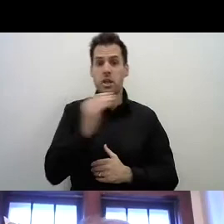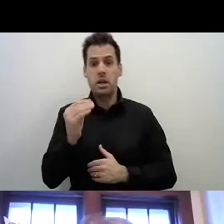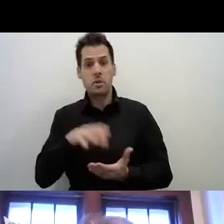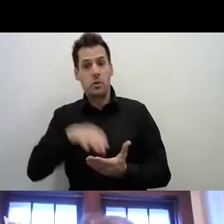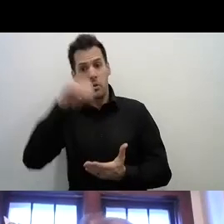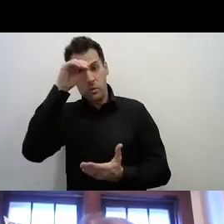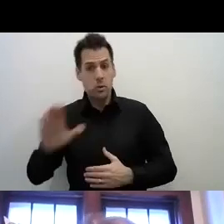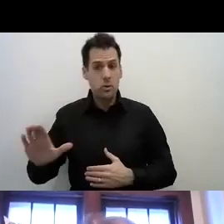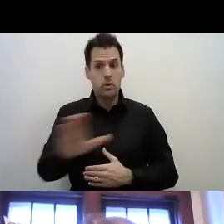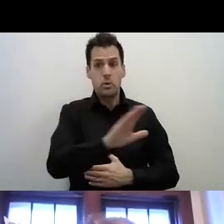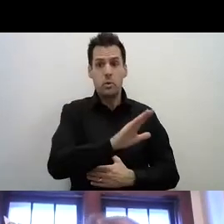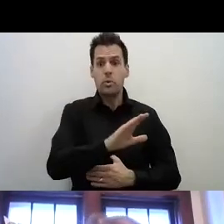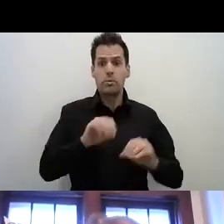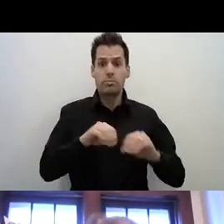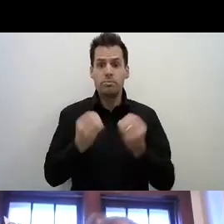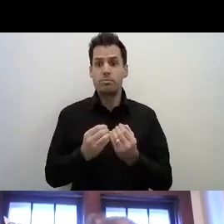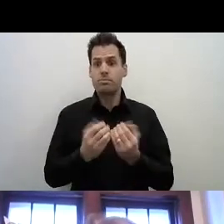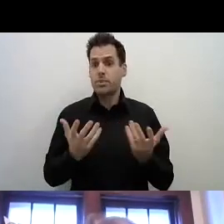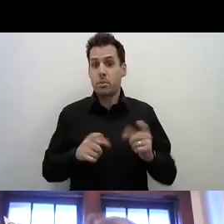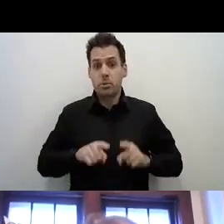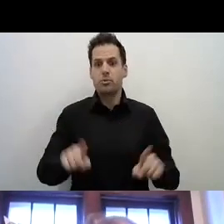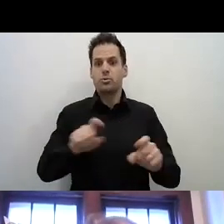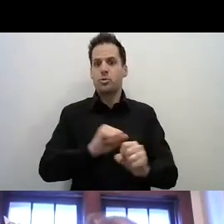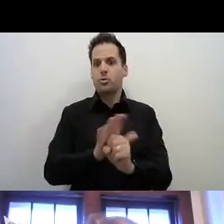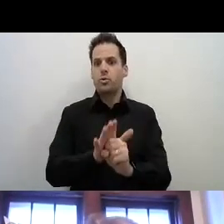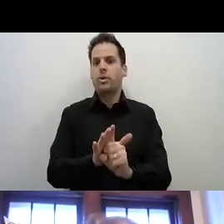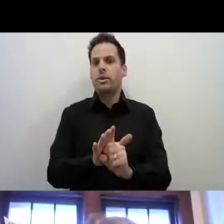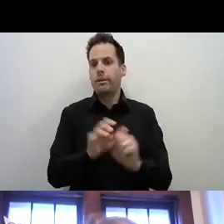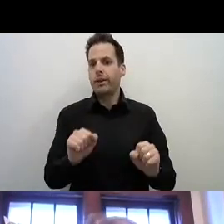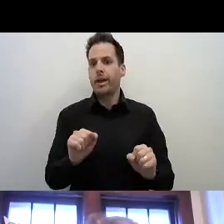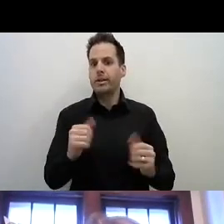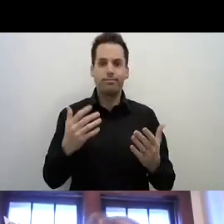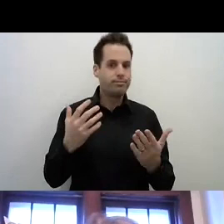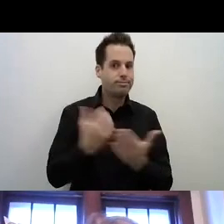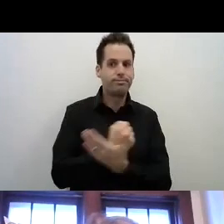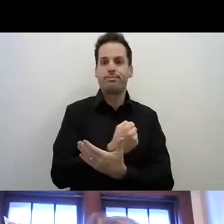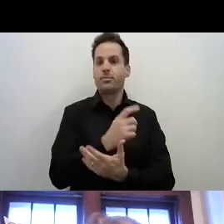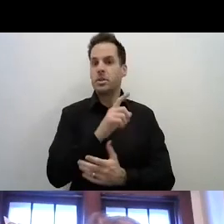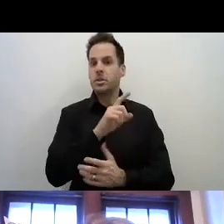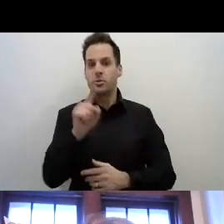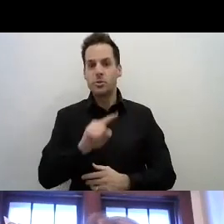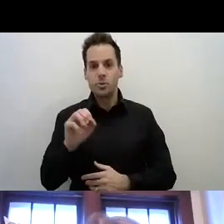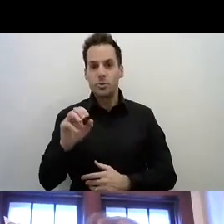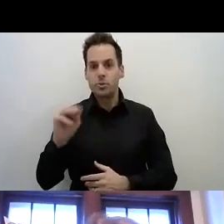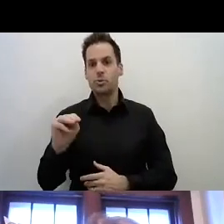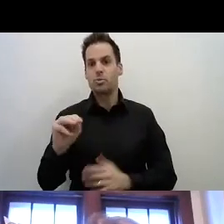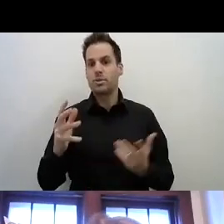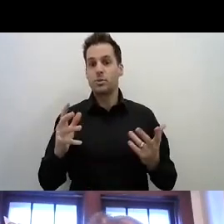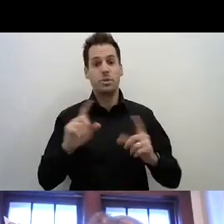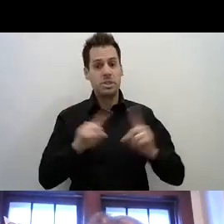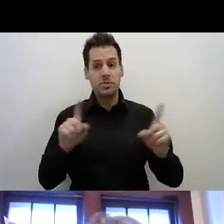even during covert be um be via zoom so so think about how you can use some of these tools and and